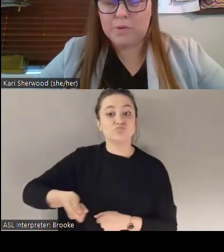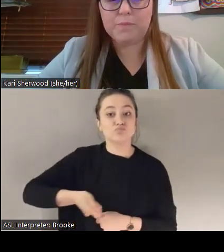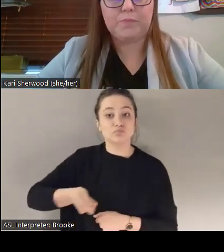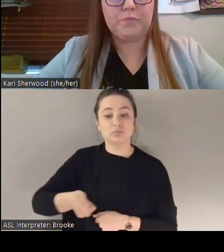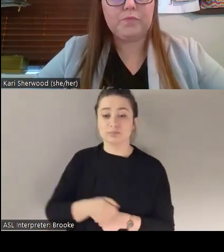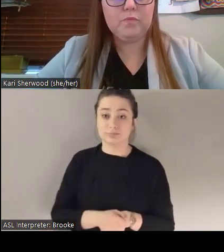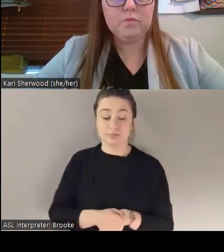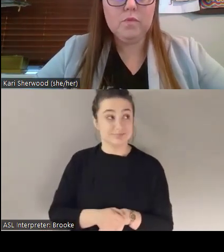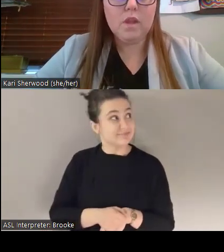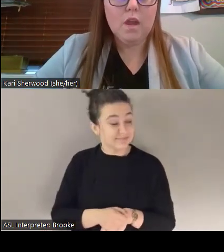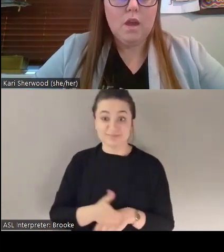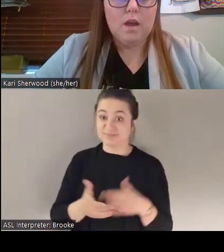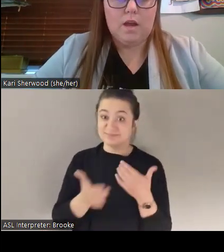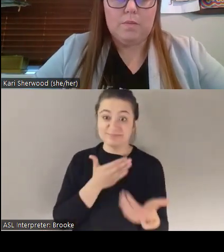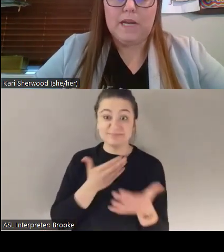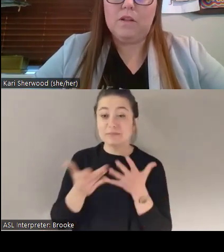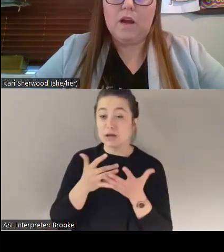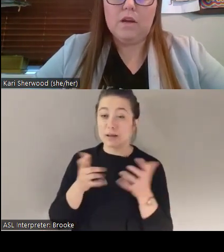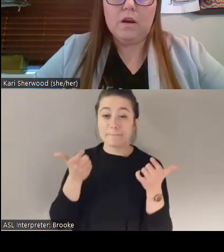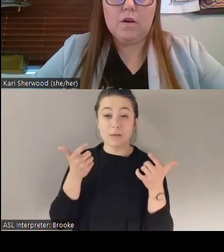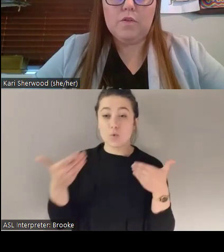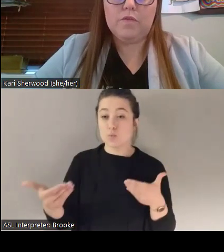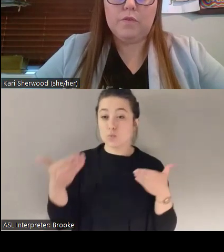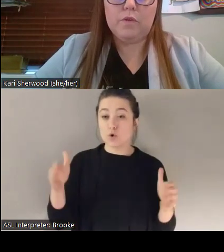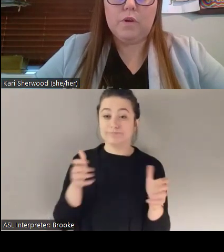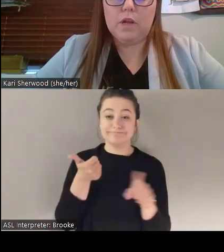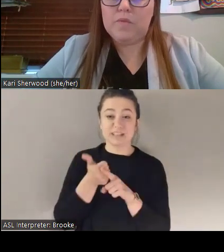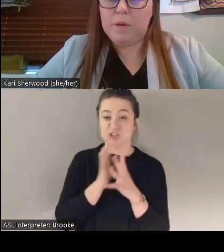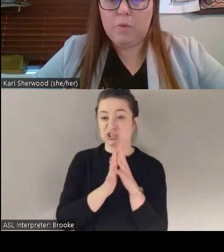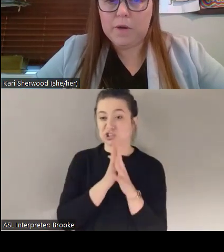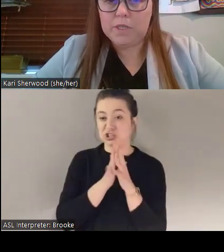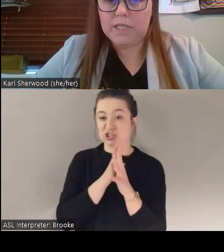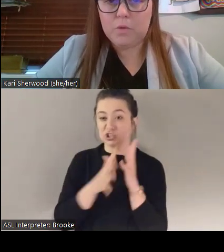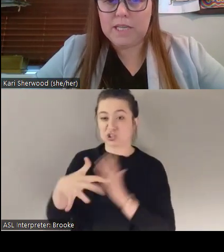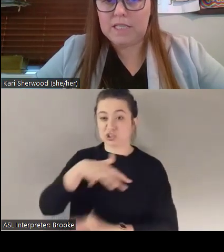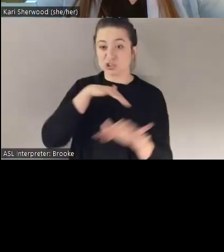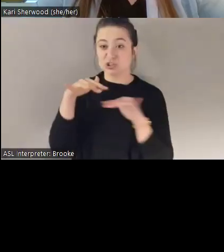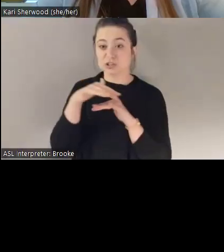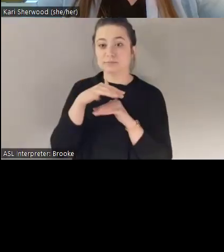room. A lot of people wear noise cancelling headphones